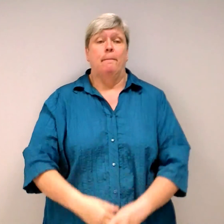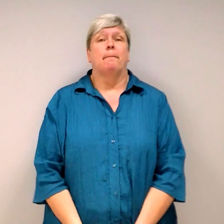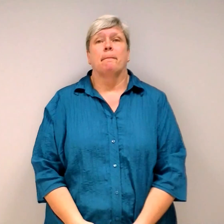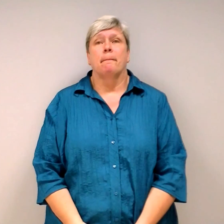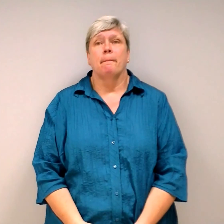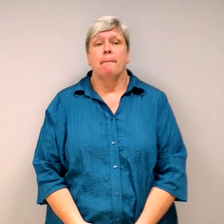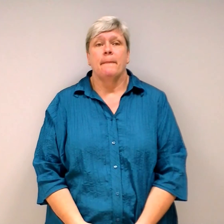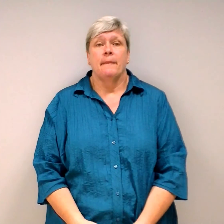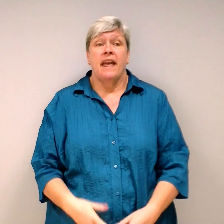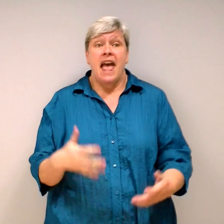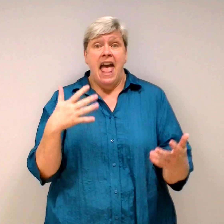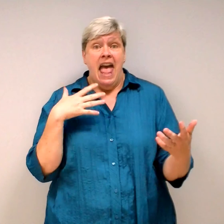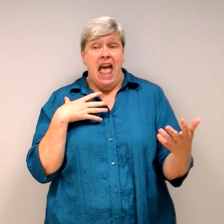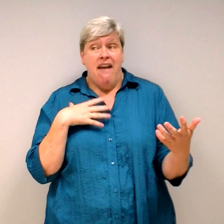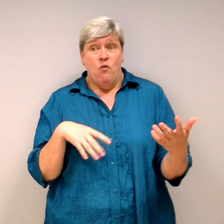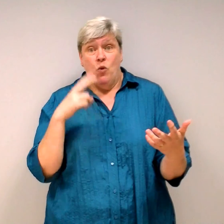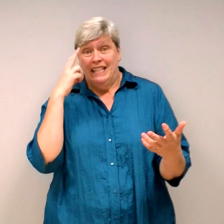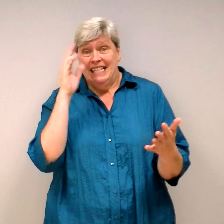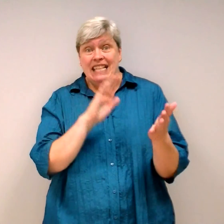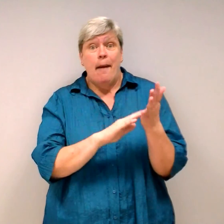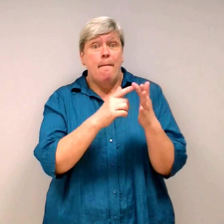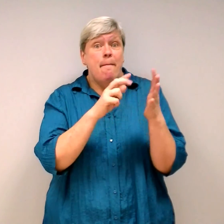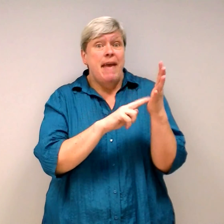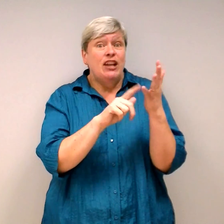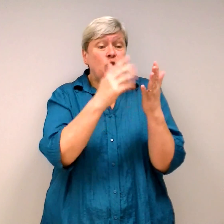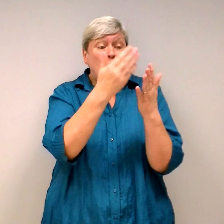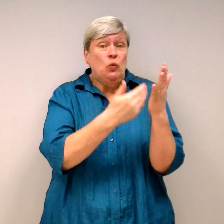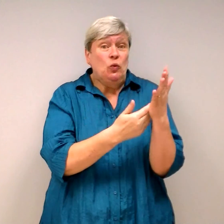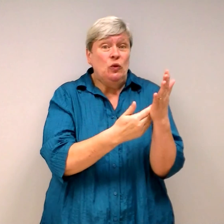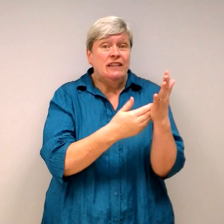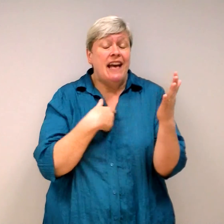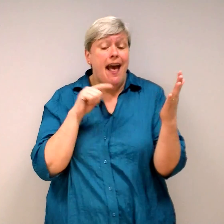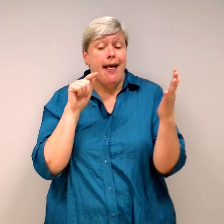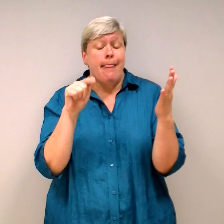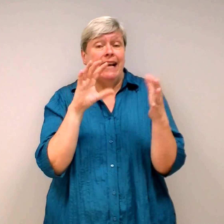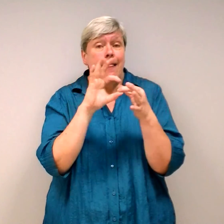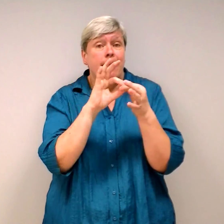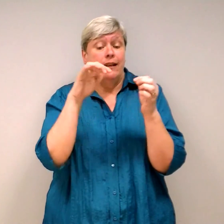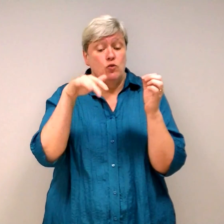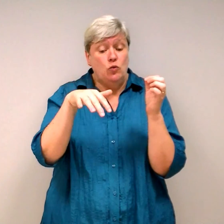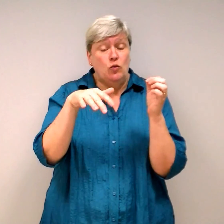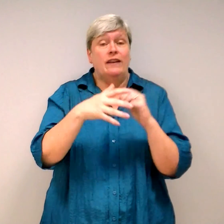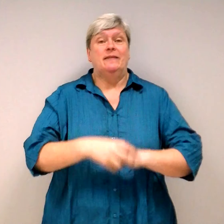Click on the link to see our cafe menu.